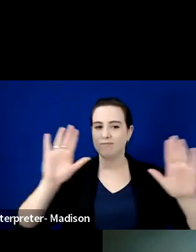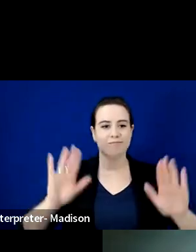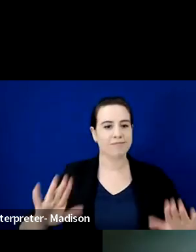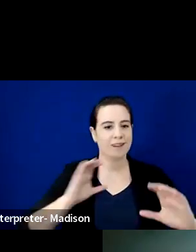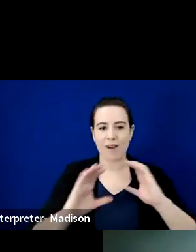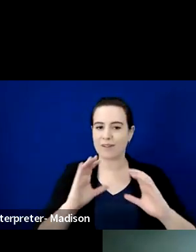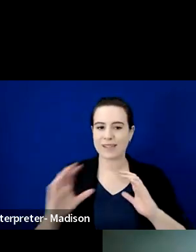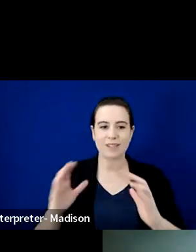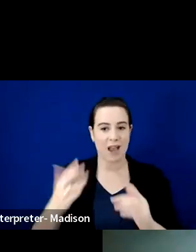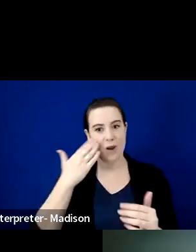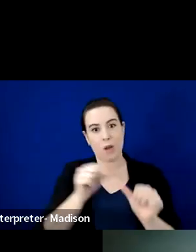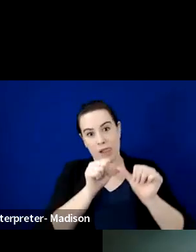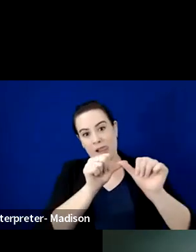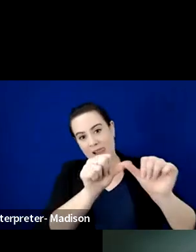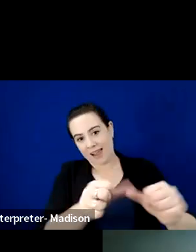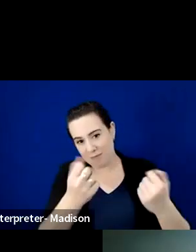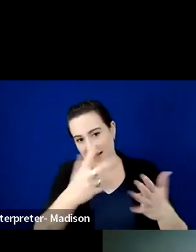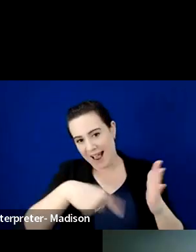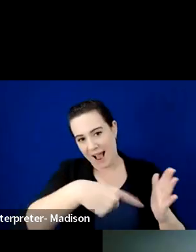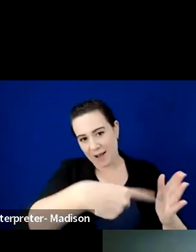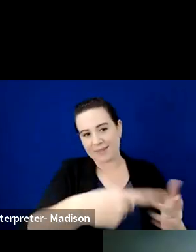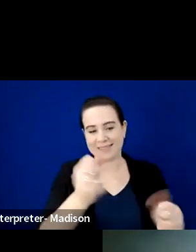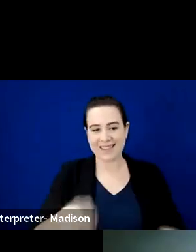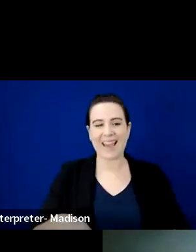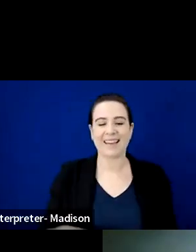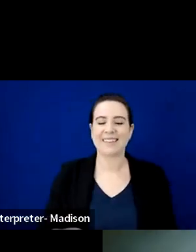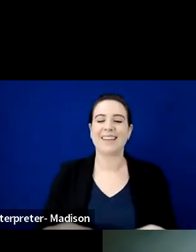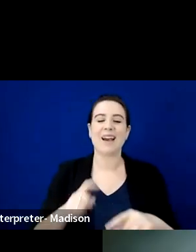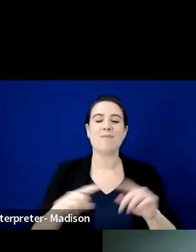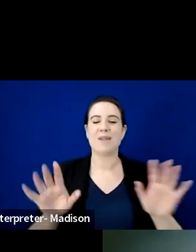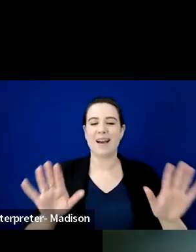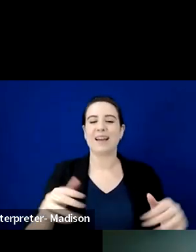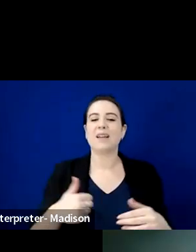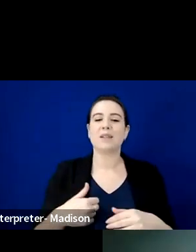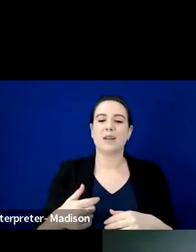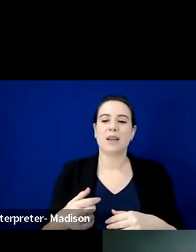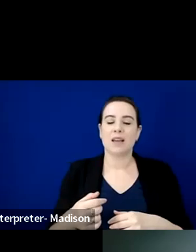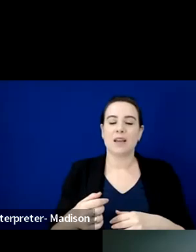Thank you all.